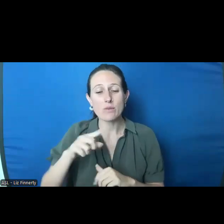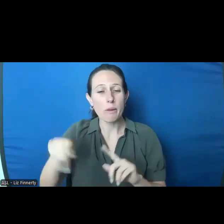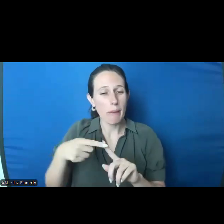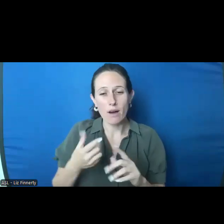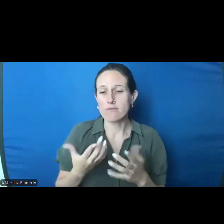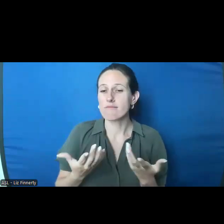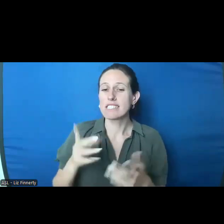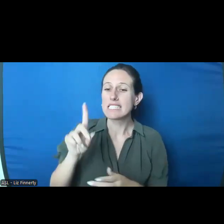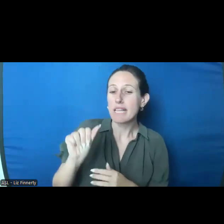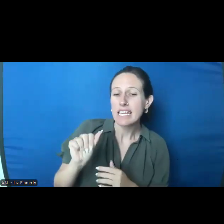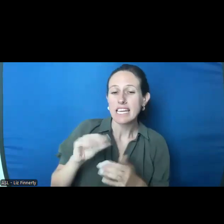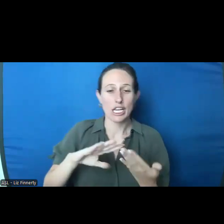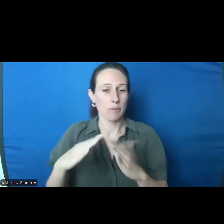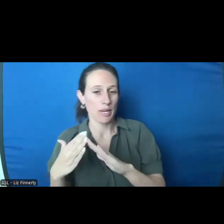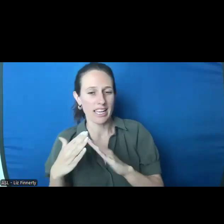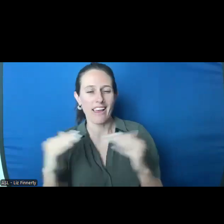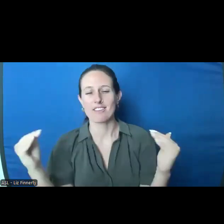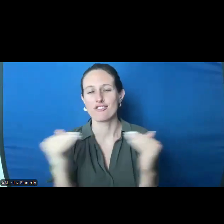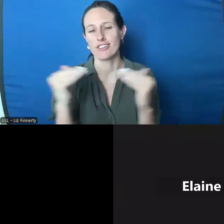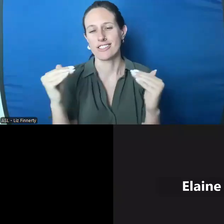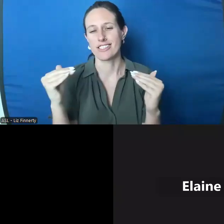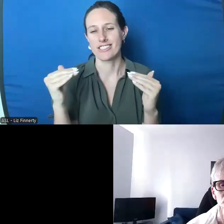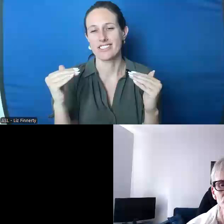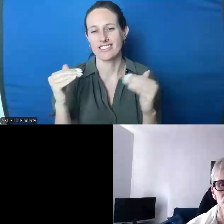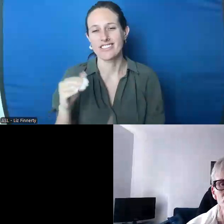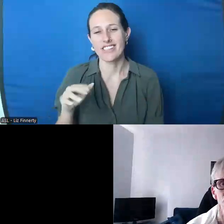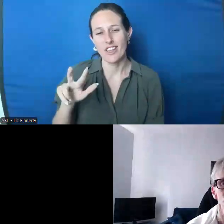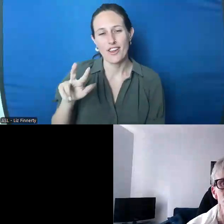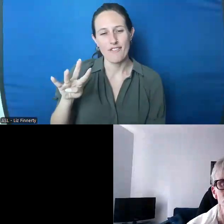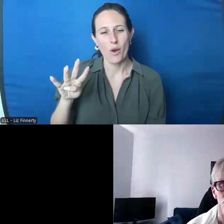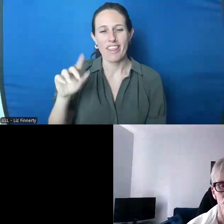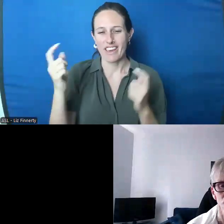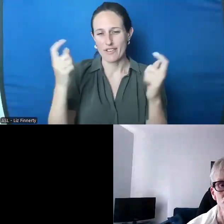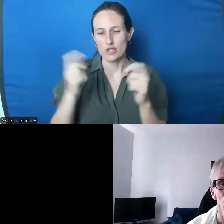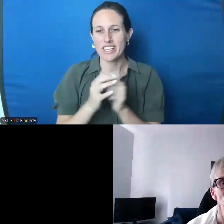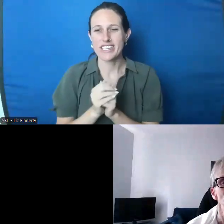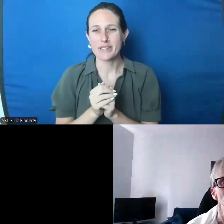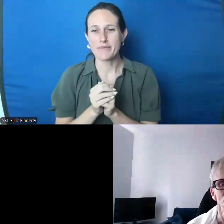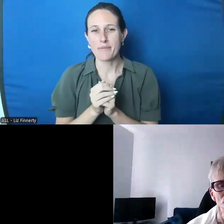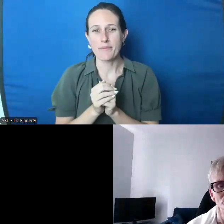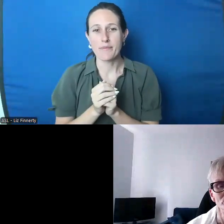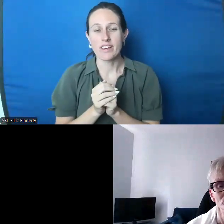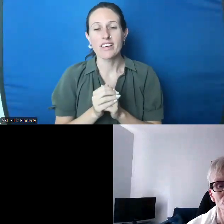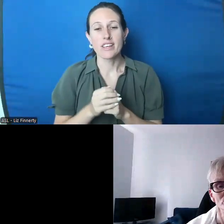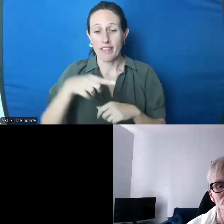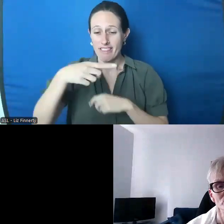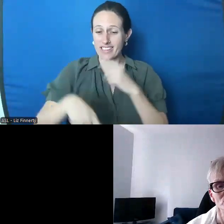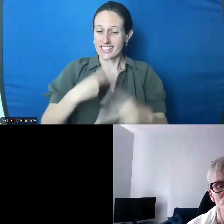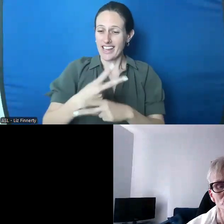identity, community and justice, the ADA's 34th anniversary. I think about something like, this I can't help but be reminded of